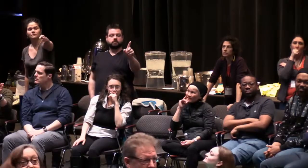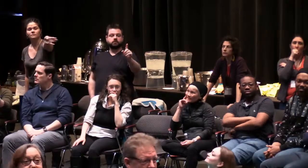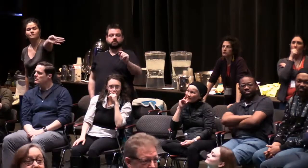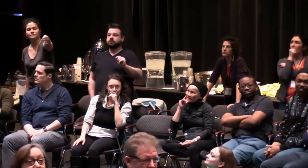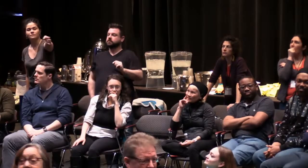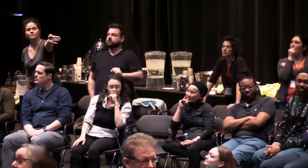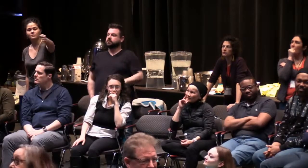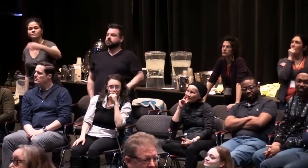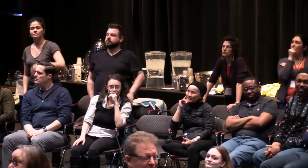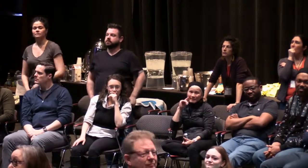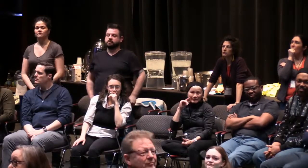Okay.